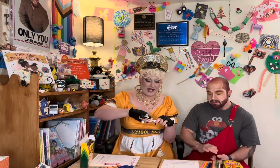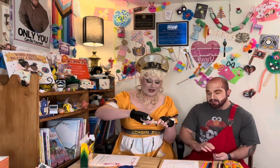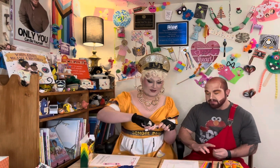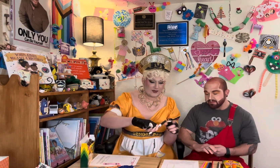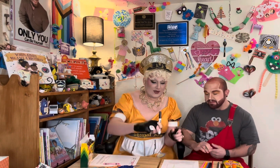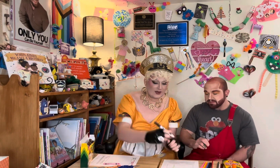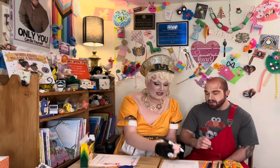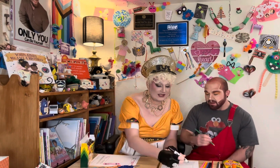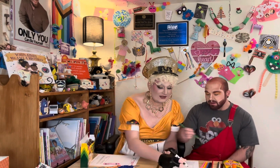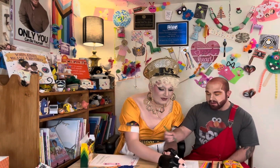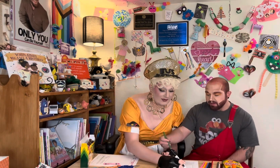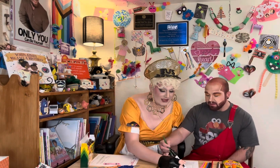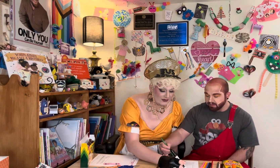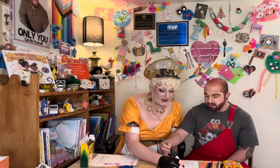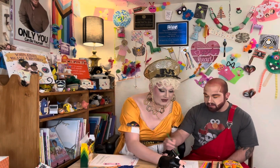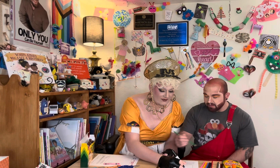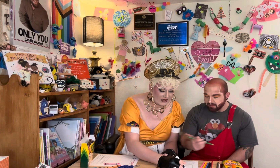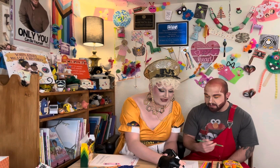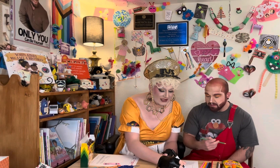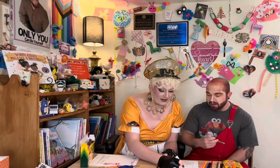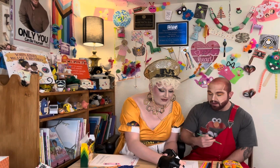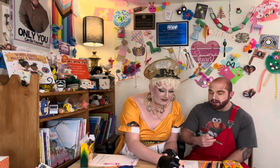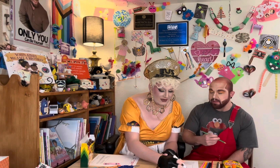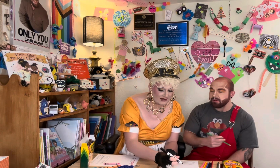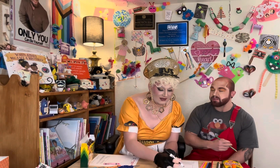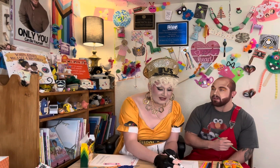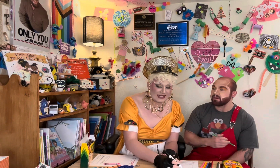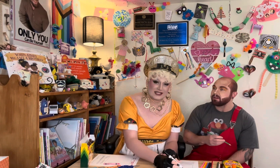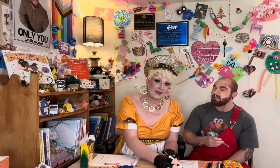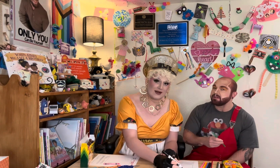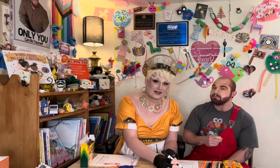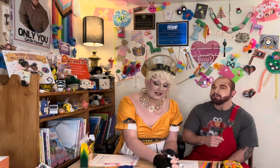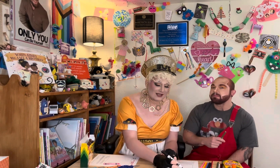yeah. Cause when we went to, when we did a Wizard of Oz theme. BUSTER: Uh-huh, that was fun. CALI: That somehow isn't